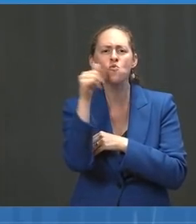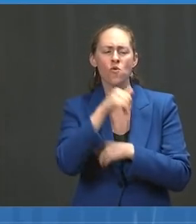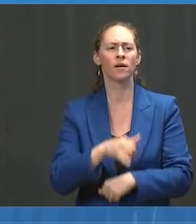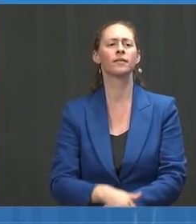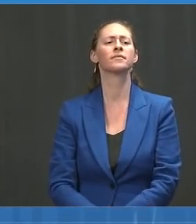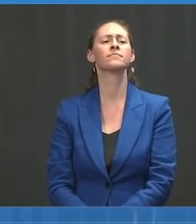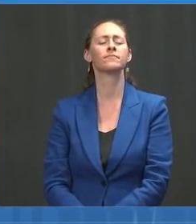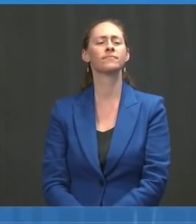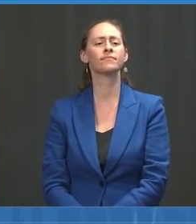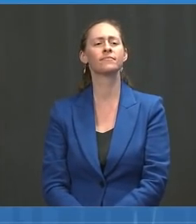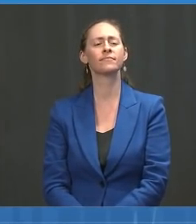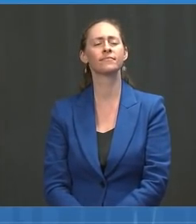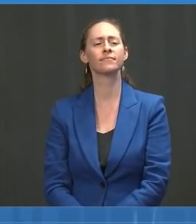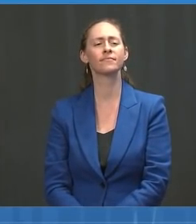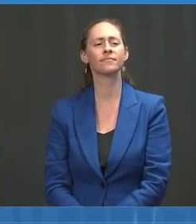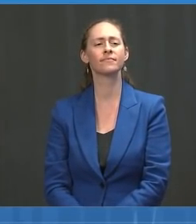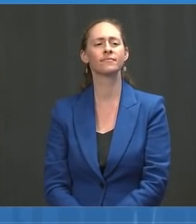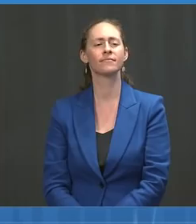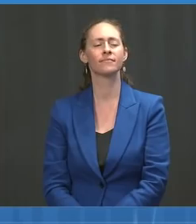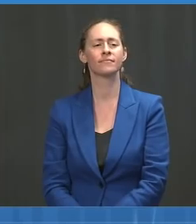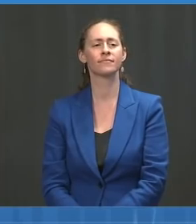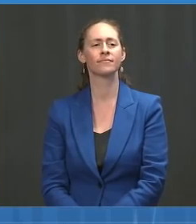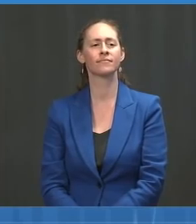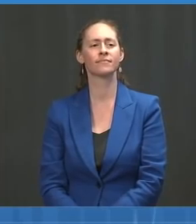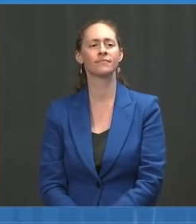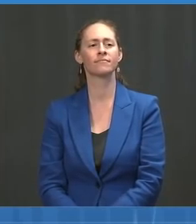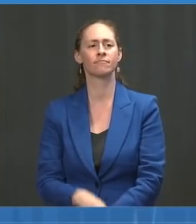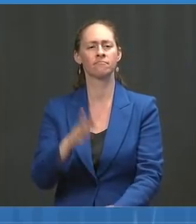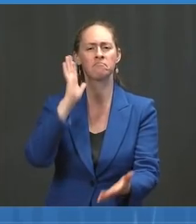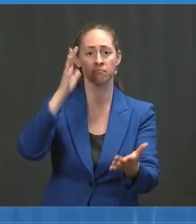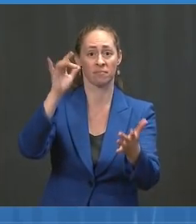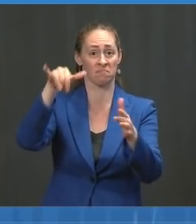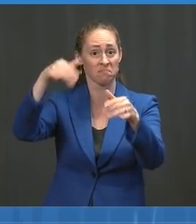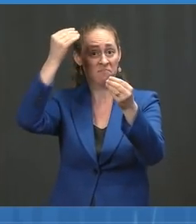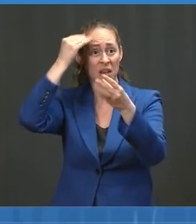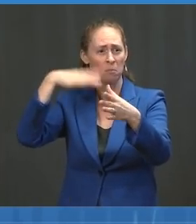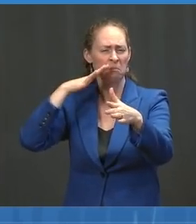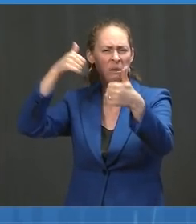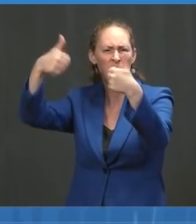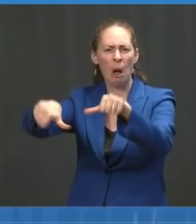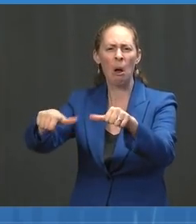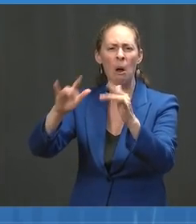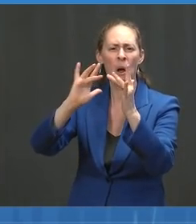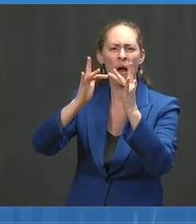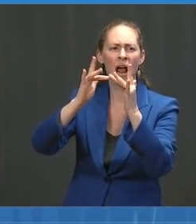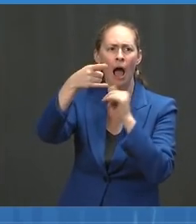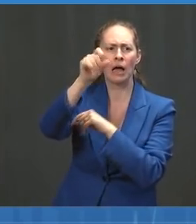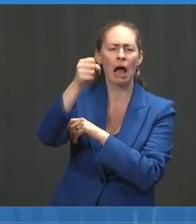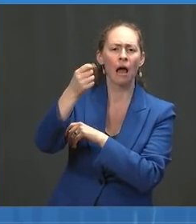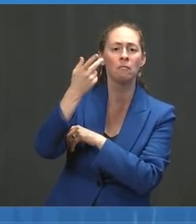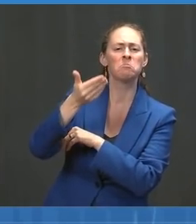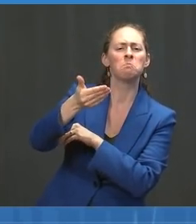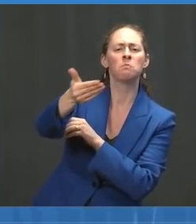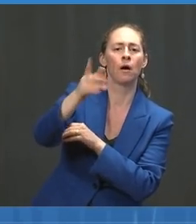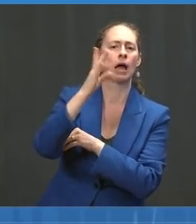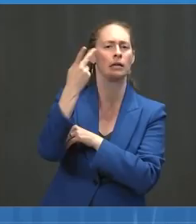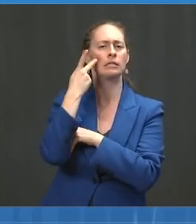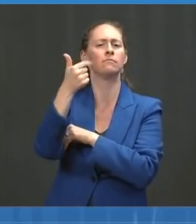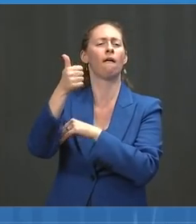and anticipate they will be posted online in the next few days. Additionally, today, in CDC's MMWR,